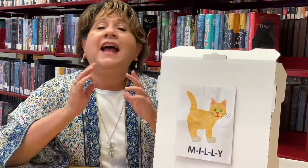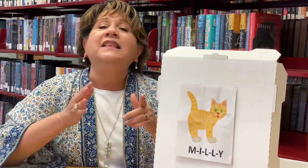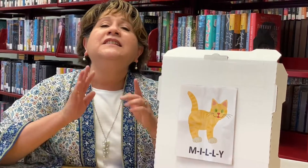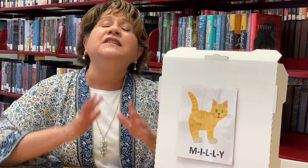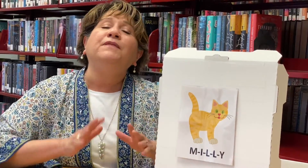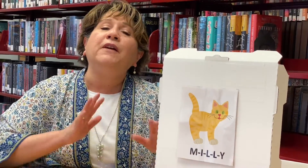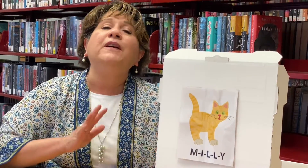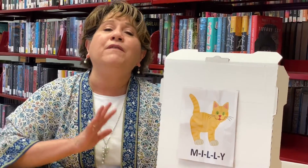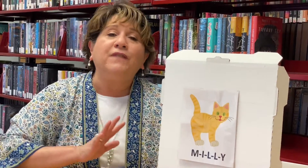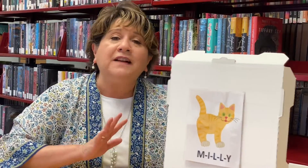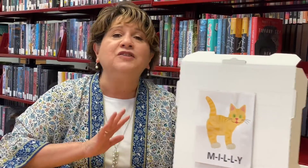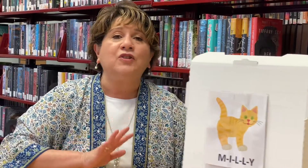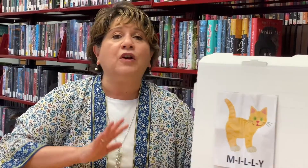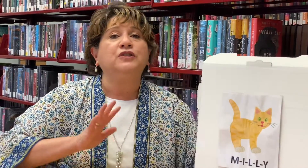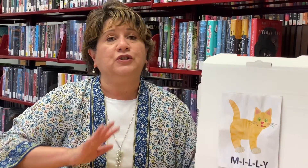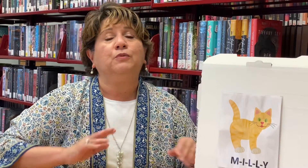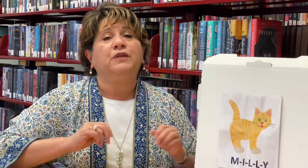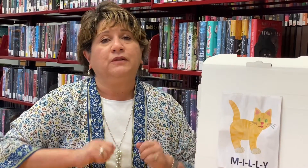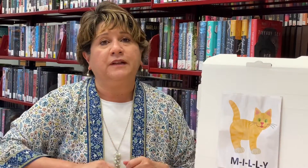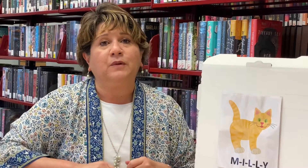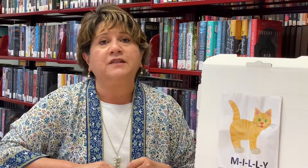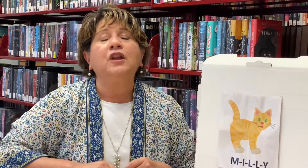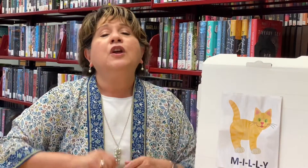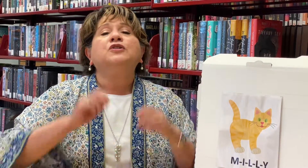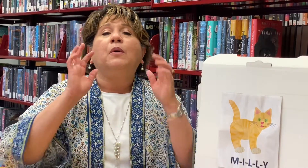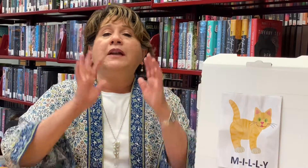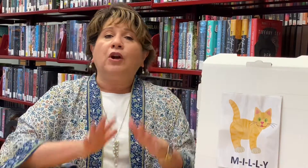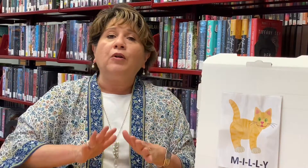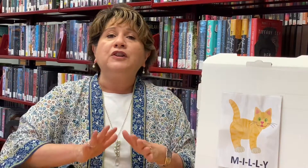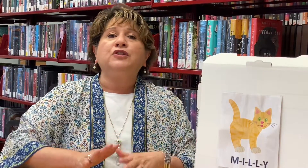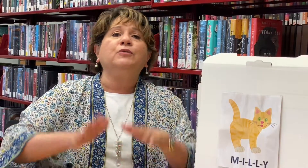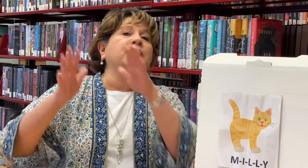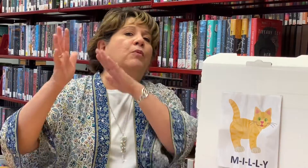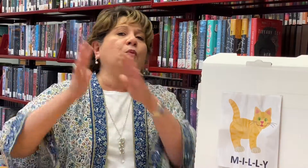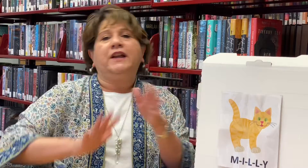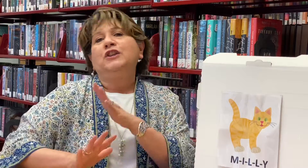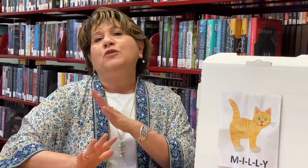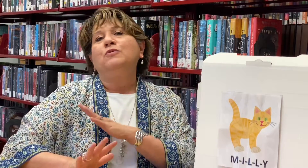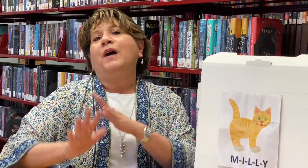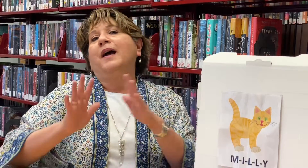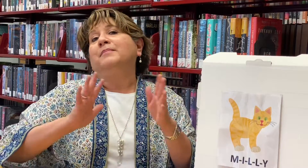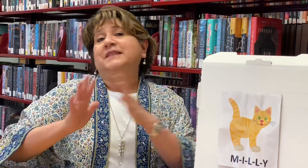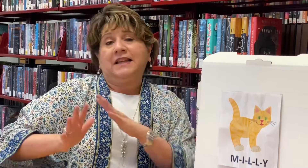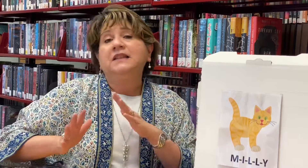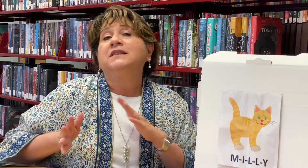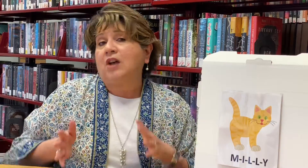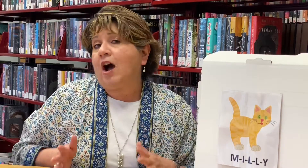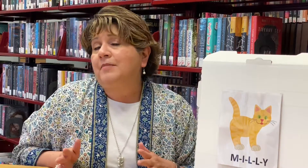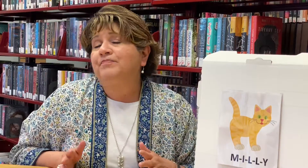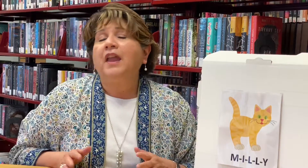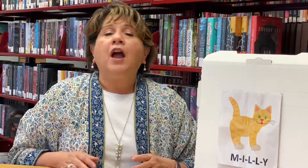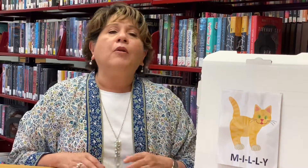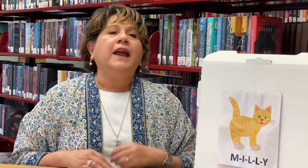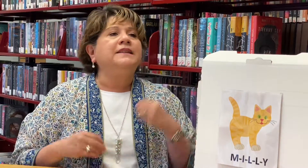And this is a very fun song to do with your little ones, so I encourage you that when you sing this song, okay,